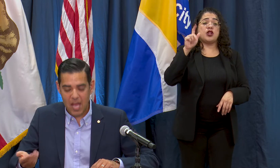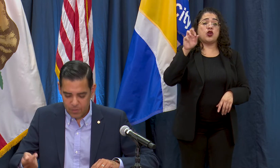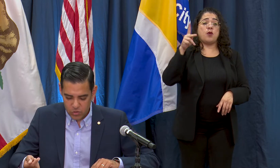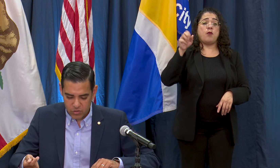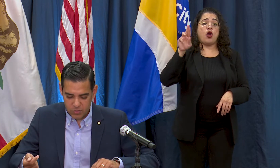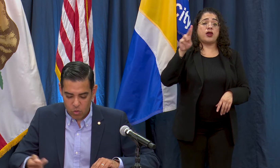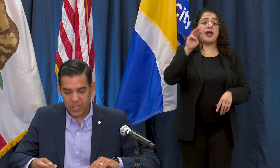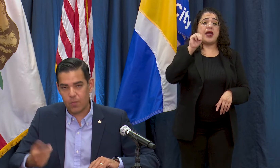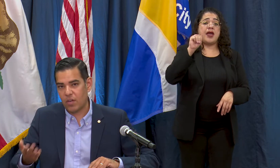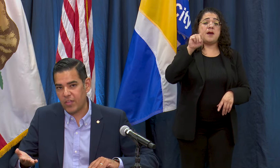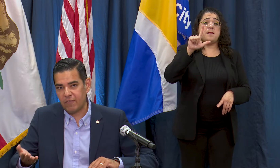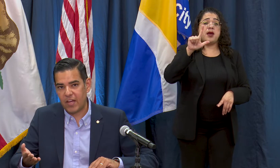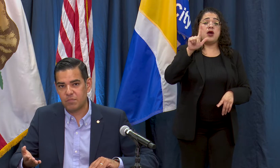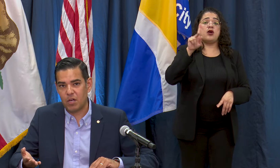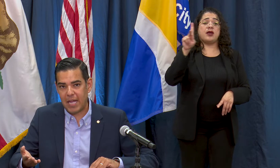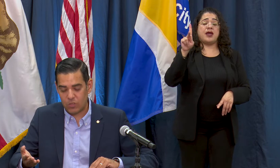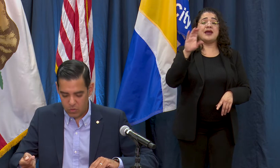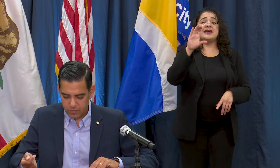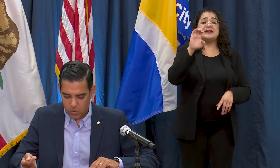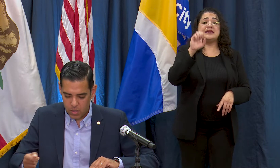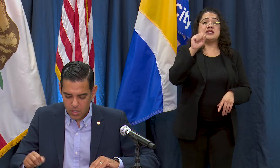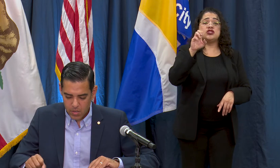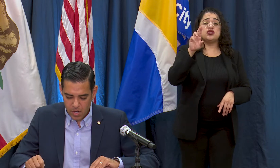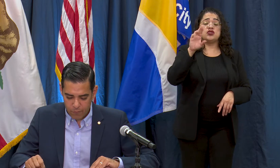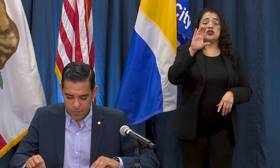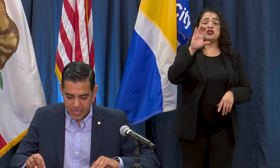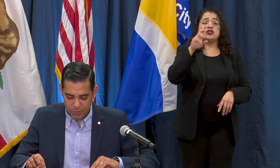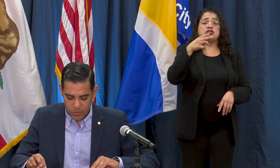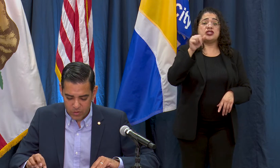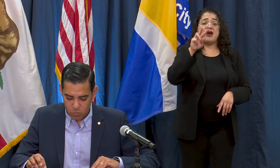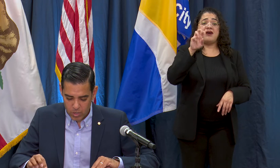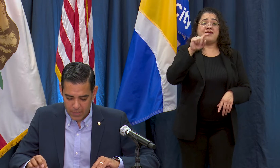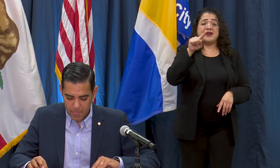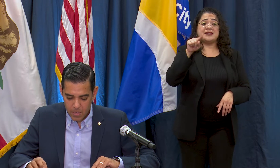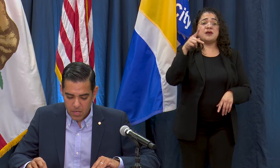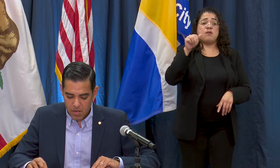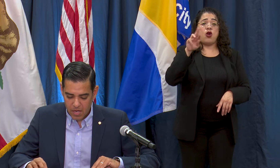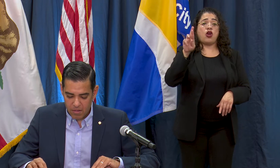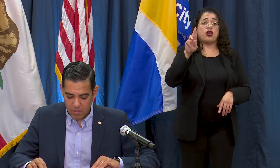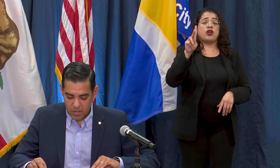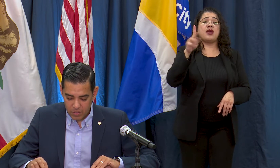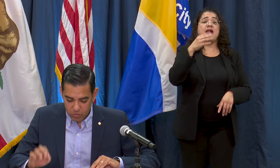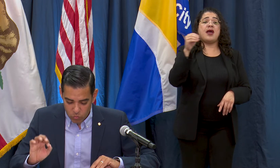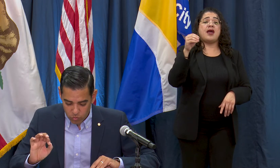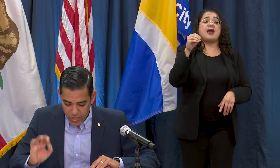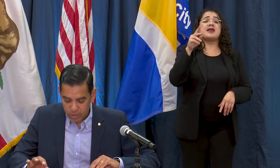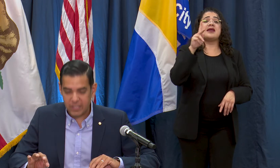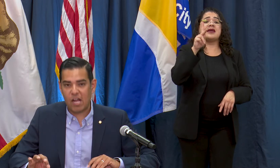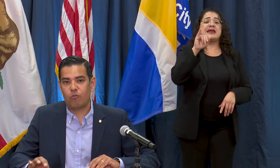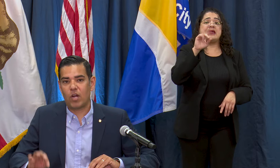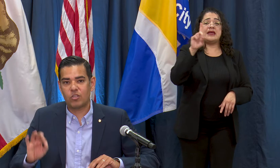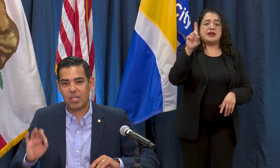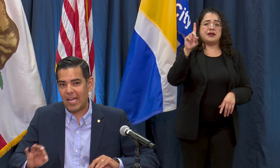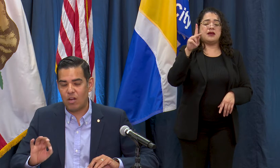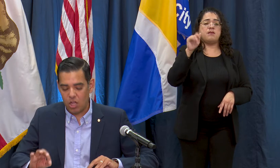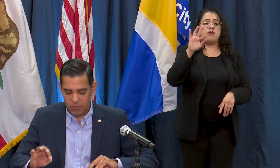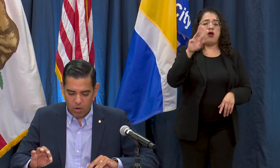happened just this morning. I want to thank Vice Mayor Andrews for being out there this morning. Thank you to CalFresh and all of our